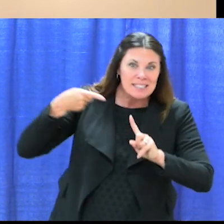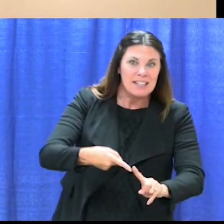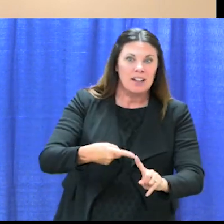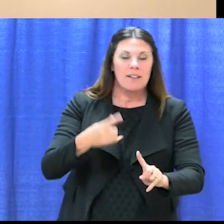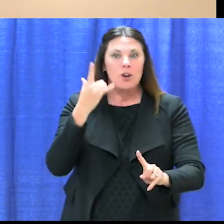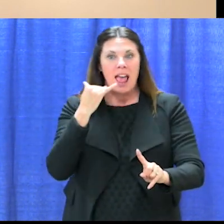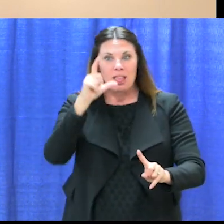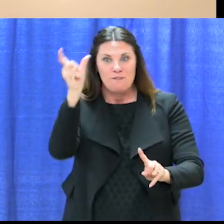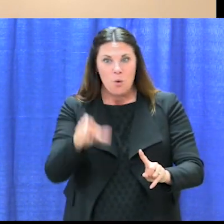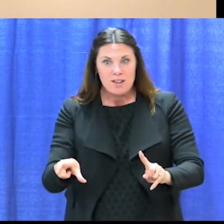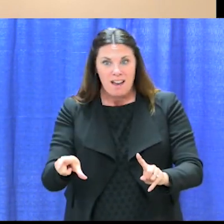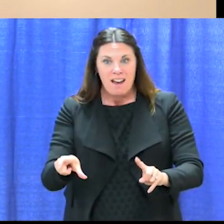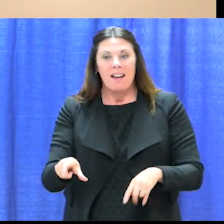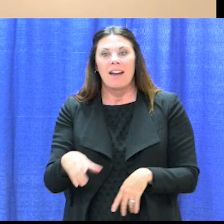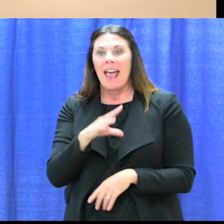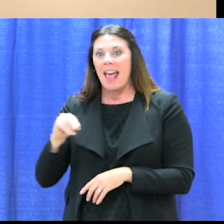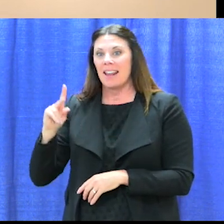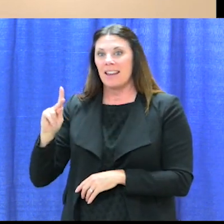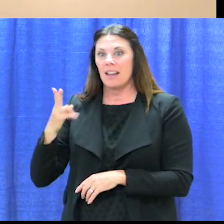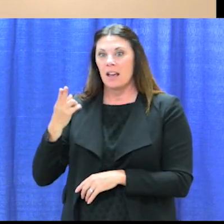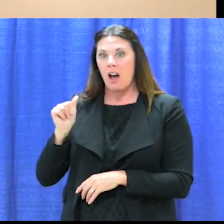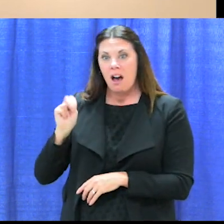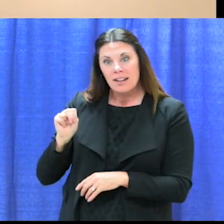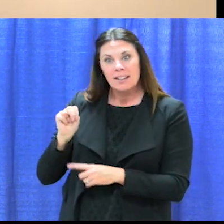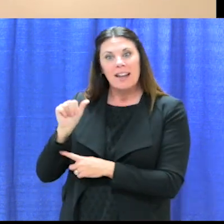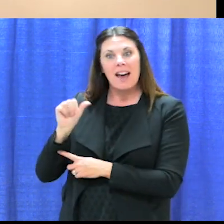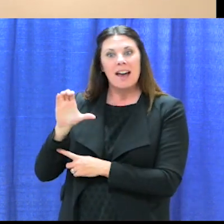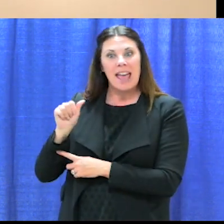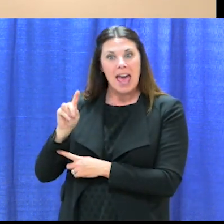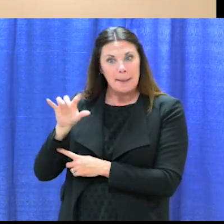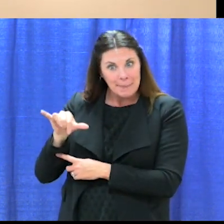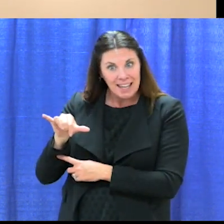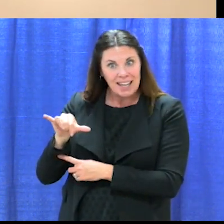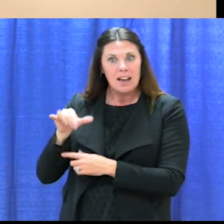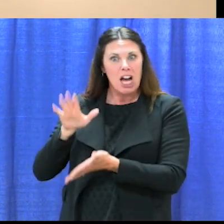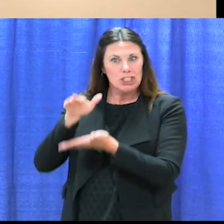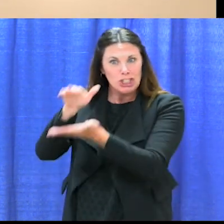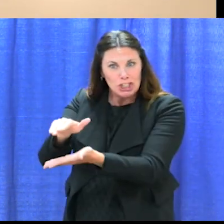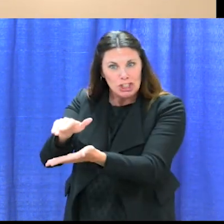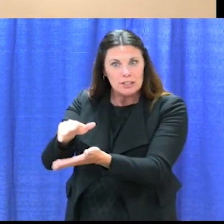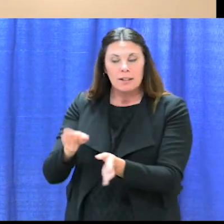a million dollars to Khan Academy over three quarters of a million dollars to four additional